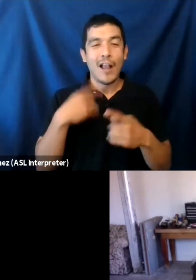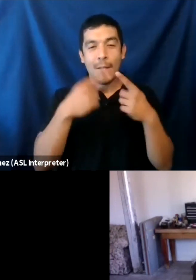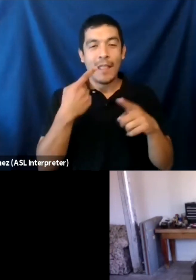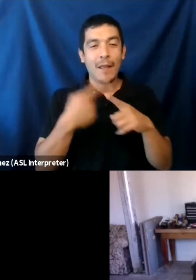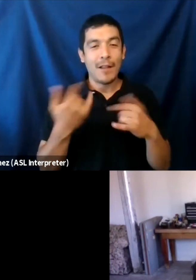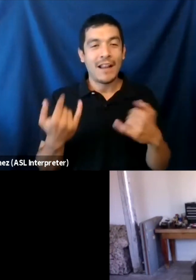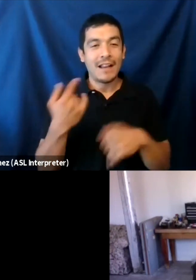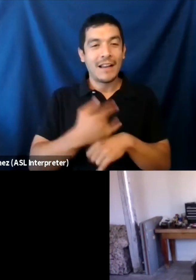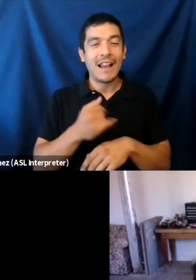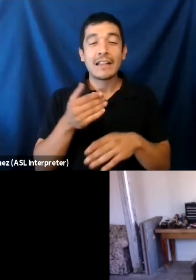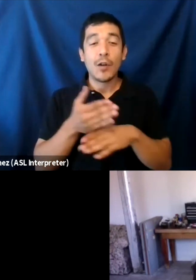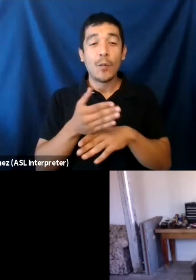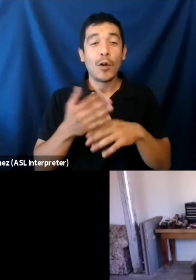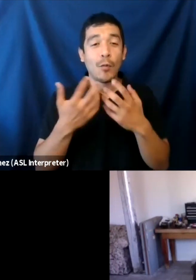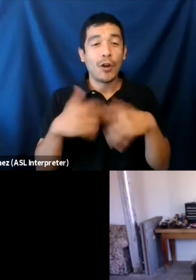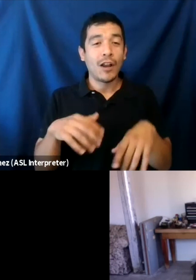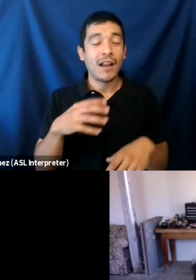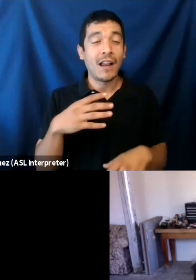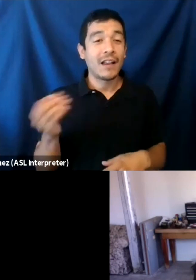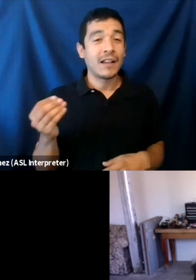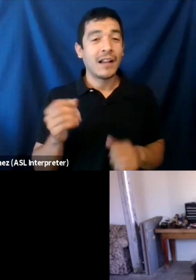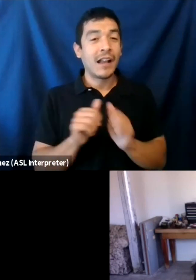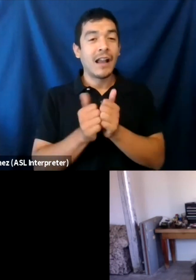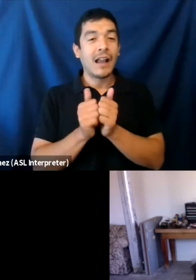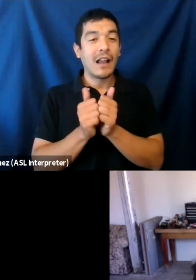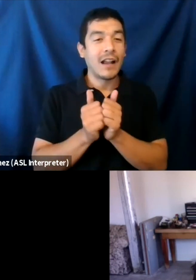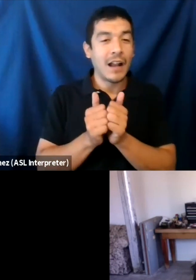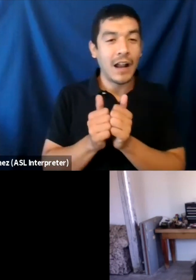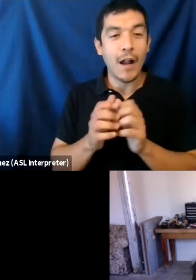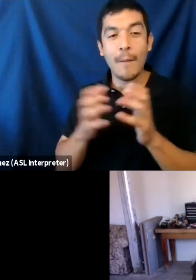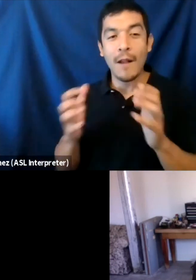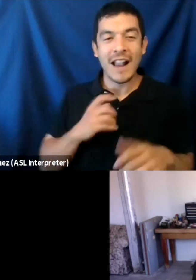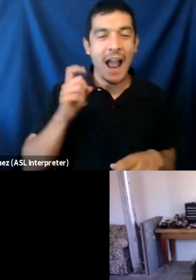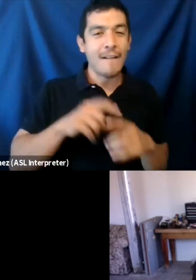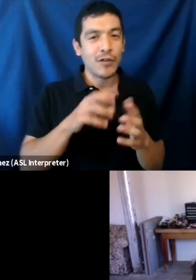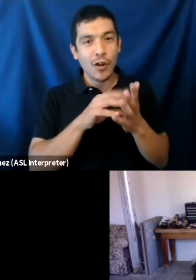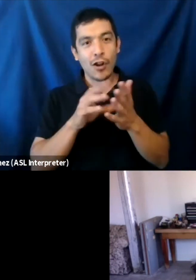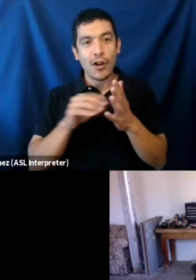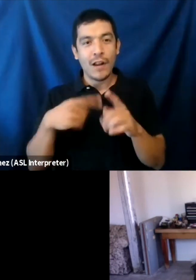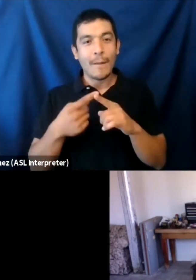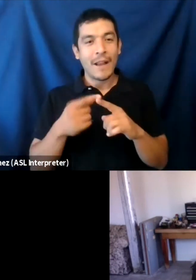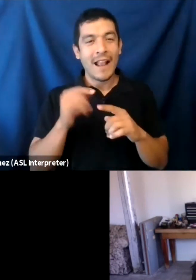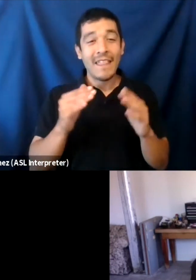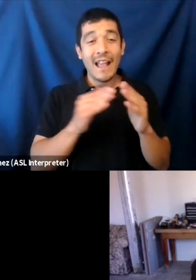it's woodworking and how much I have to learn about the city charter before I take office.